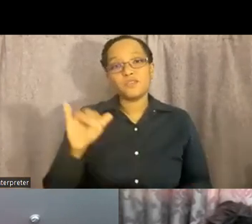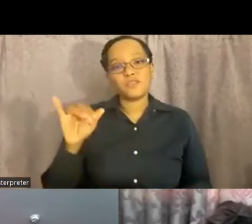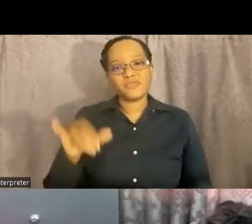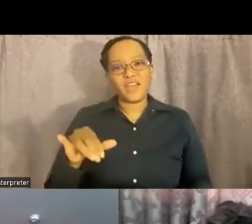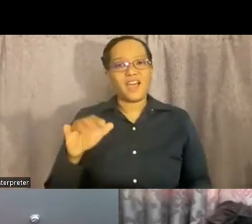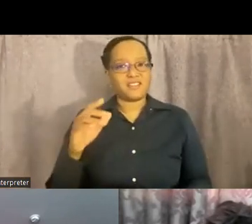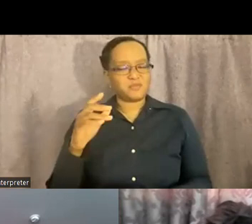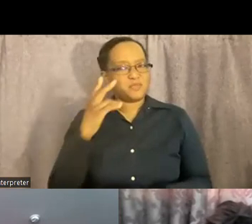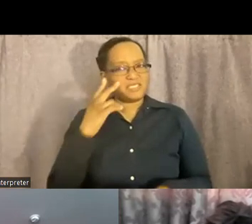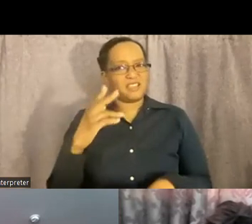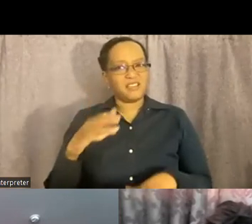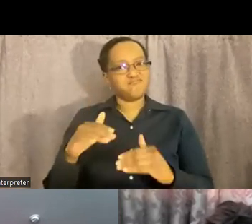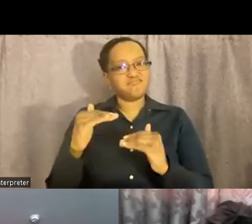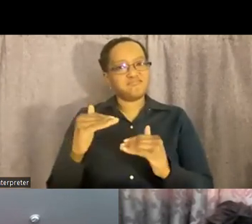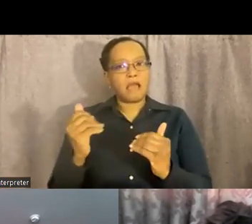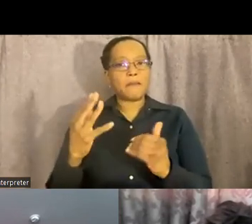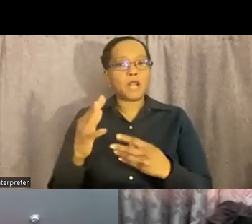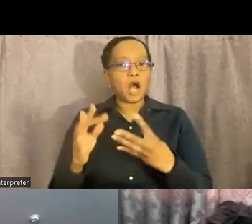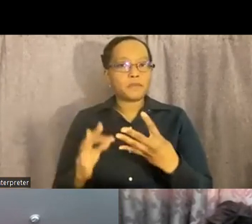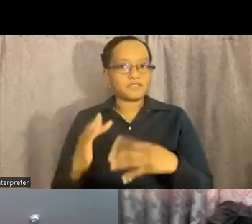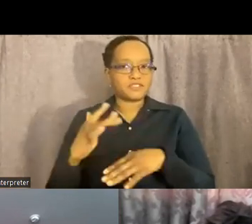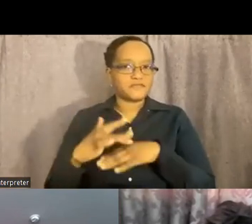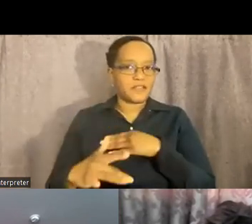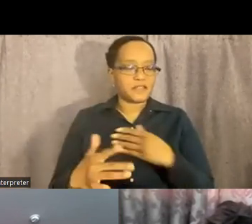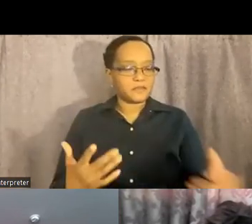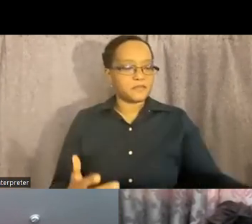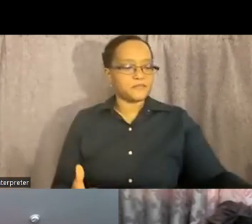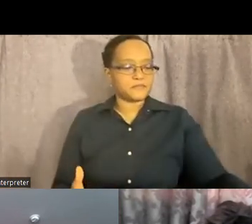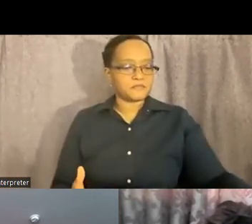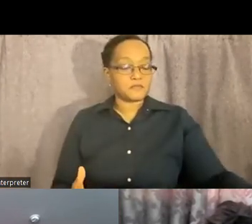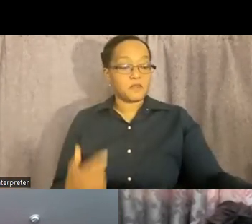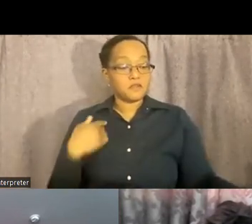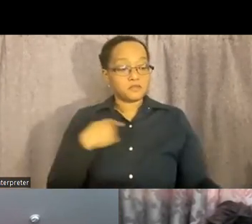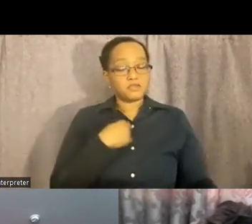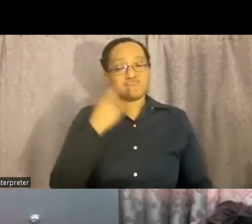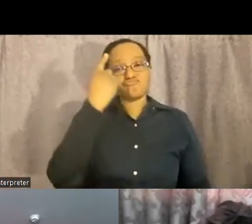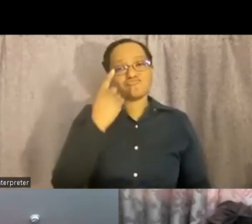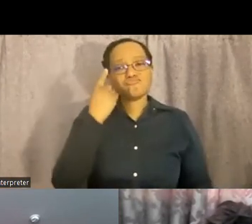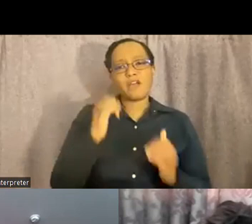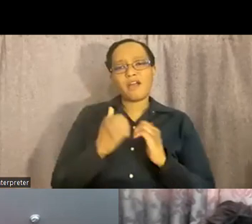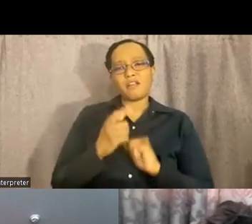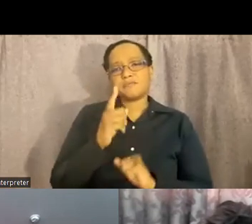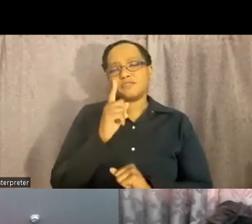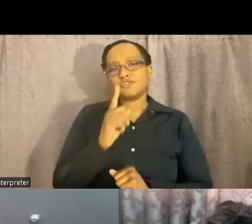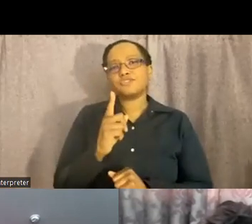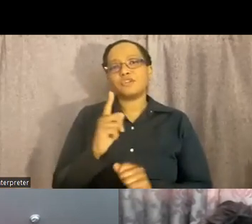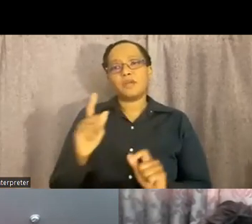options. What does it look like for us to think about how do we measure people can live in the community